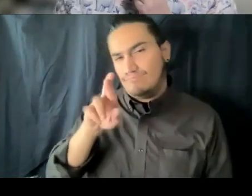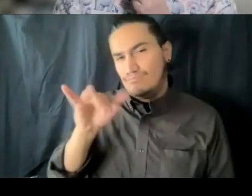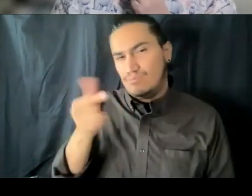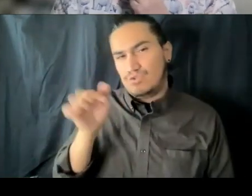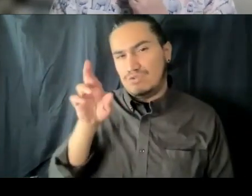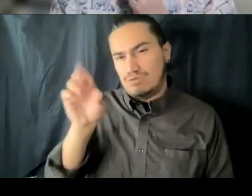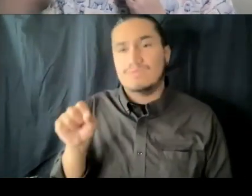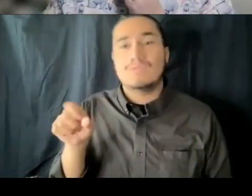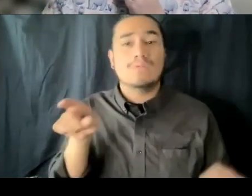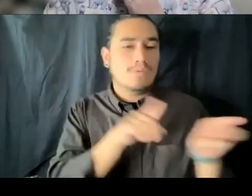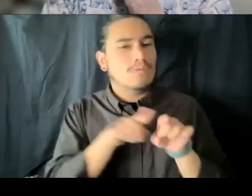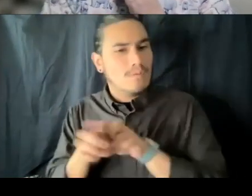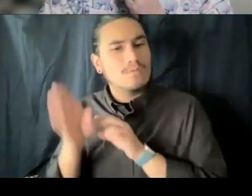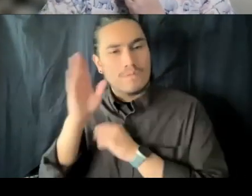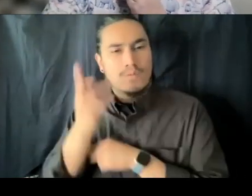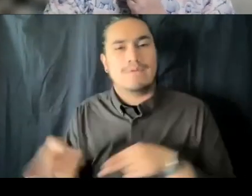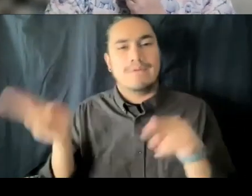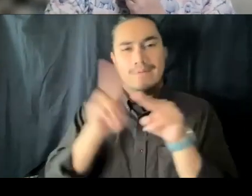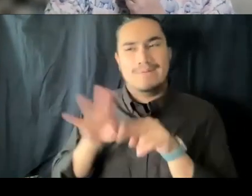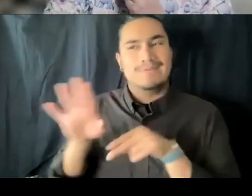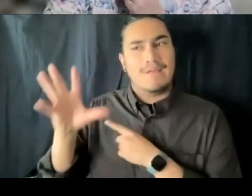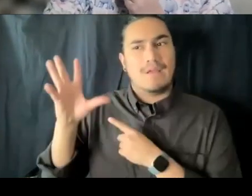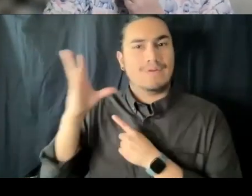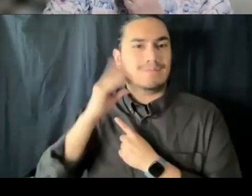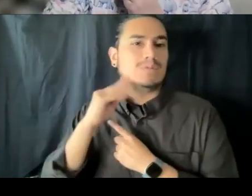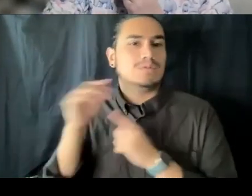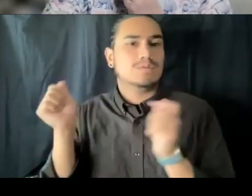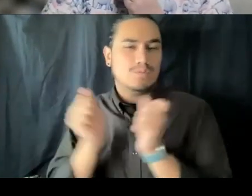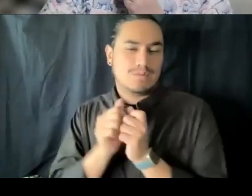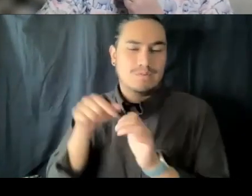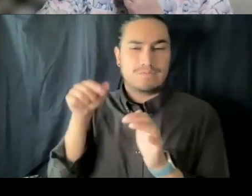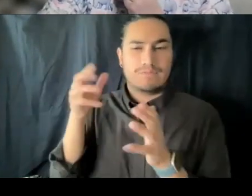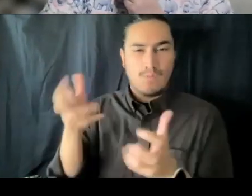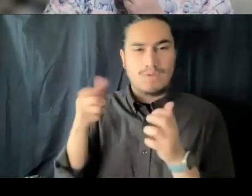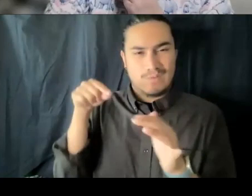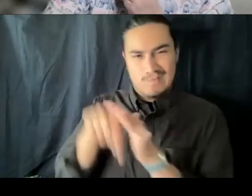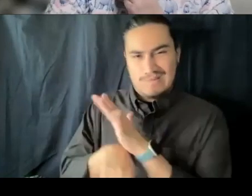So we do see that folks who've experienced